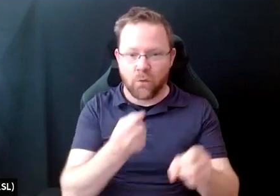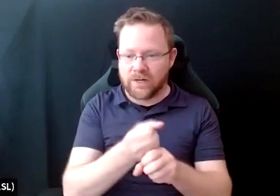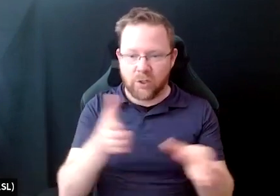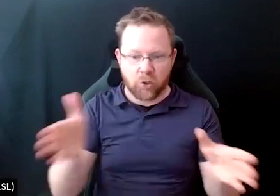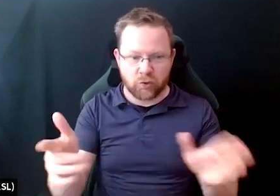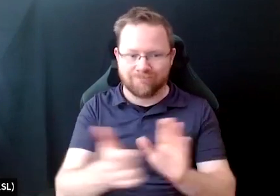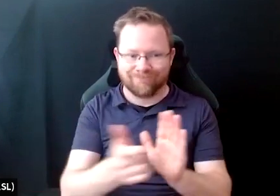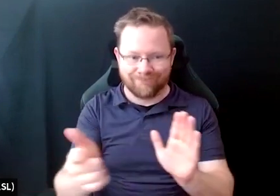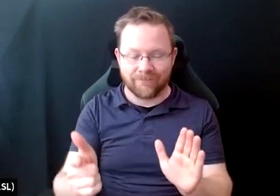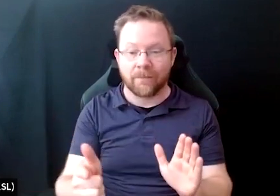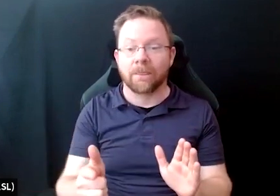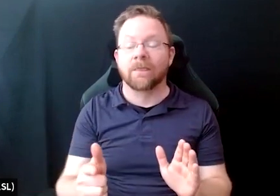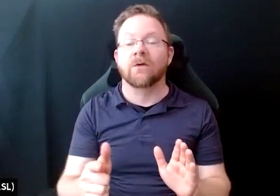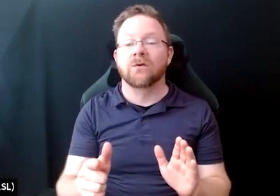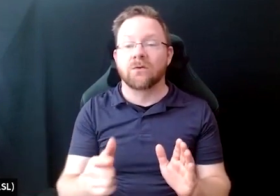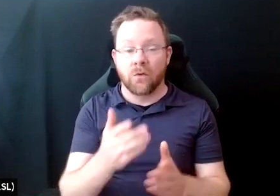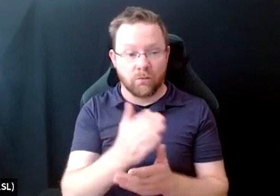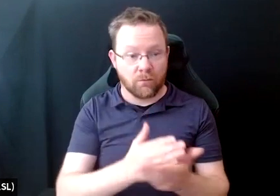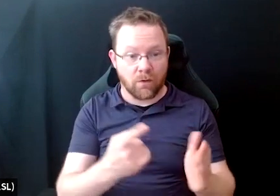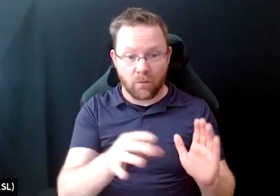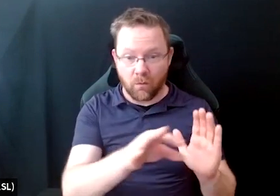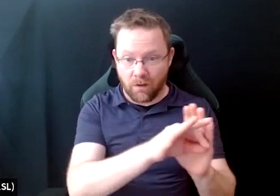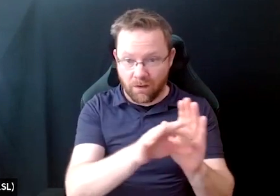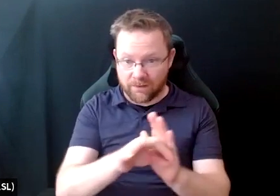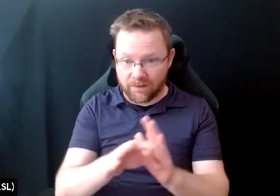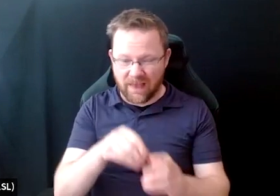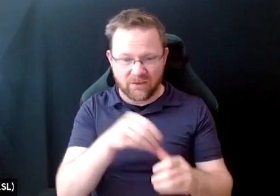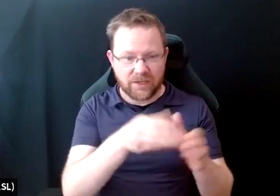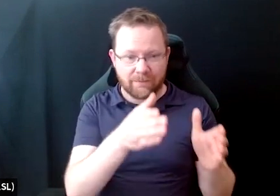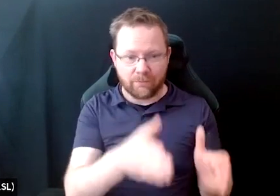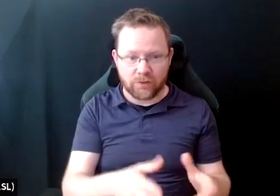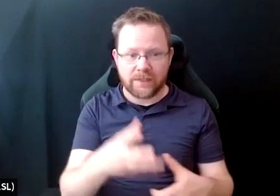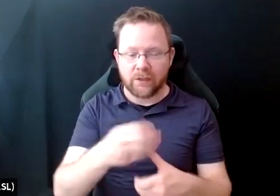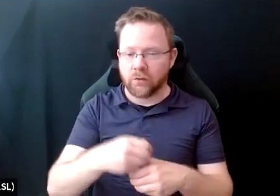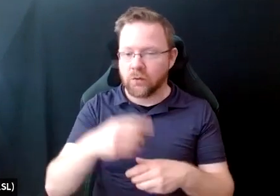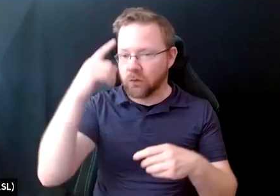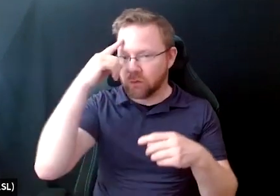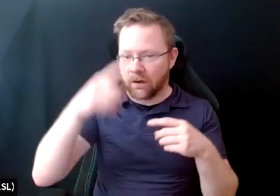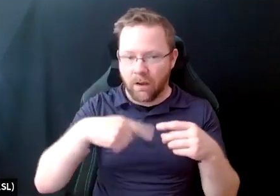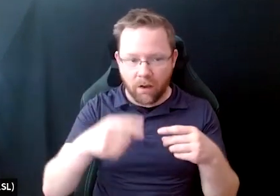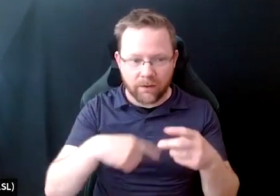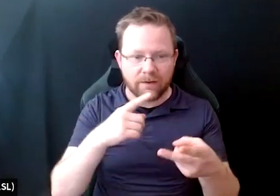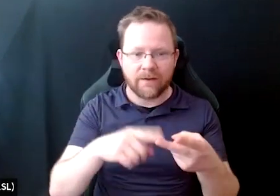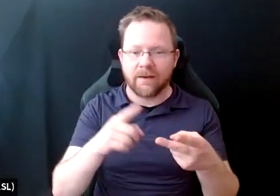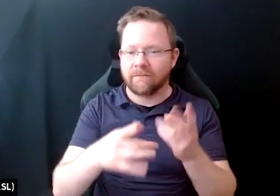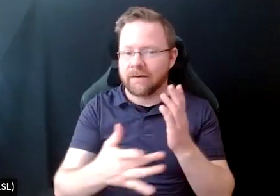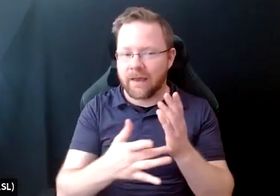Now, round one of in-person selections includes cognitive, technical, and motor coordinating tests.